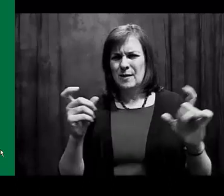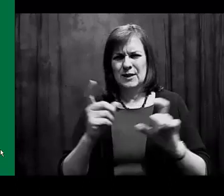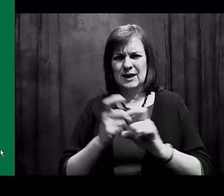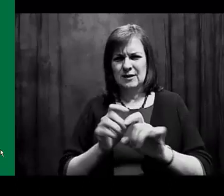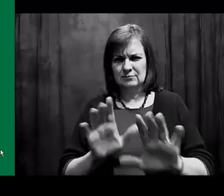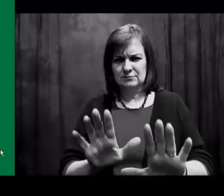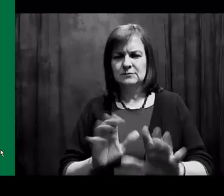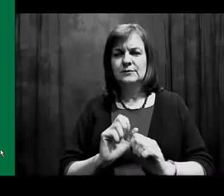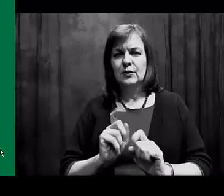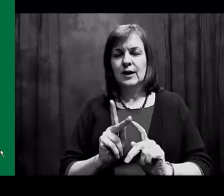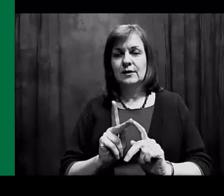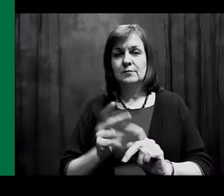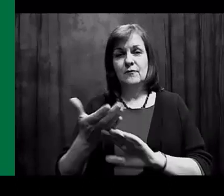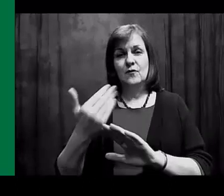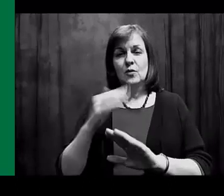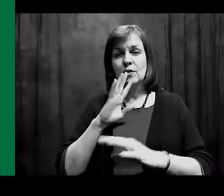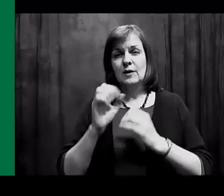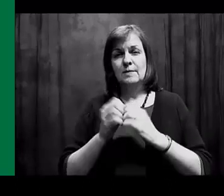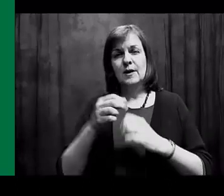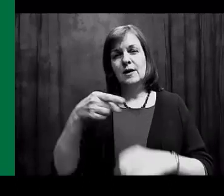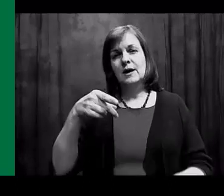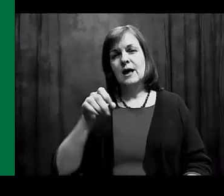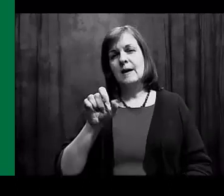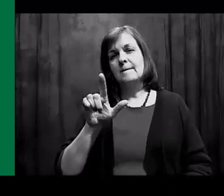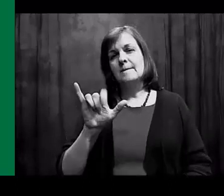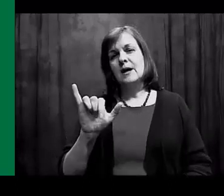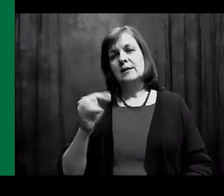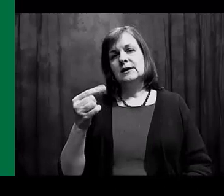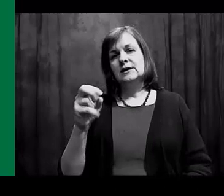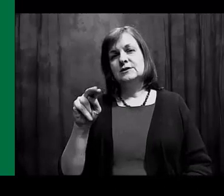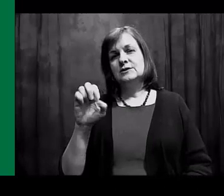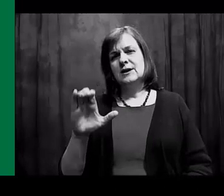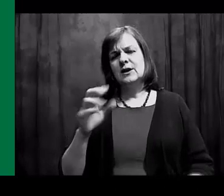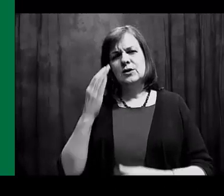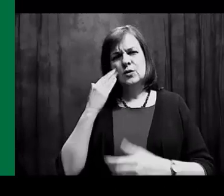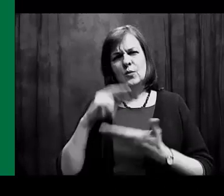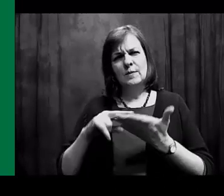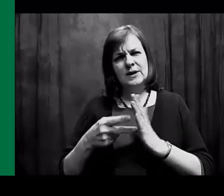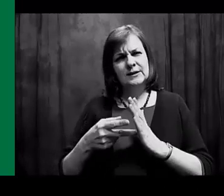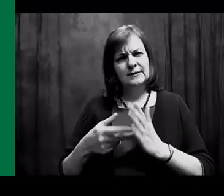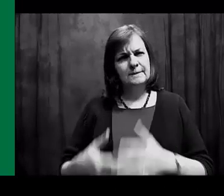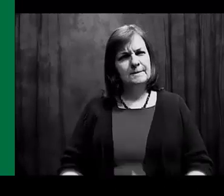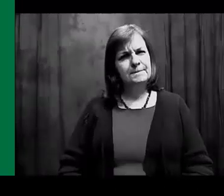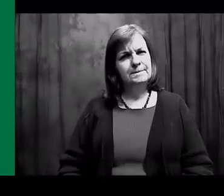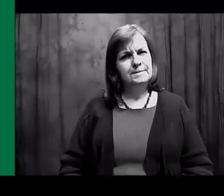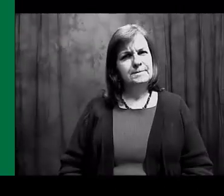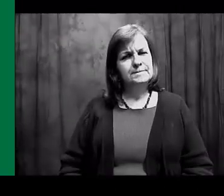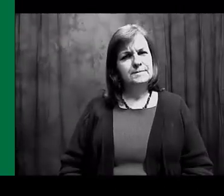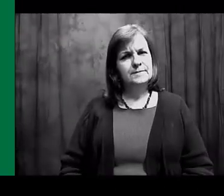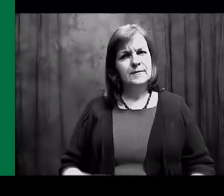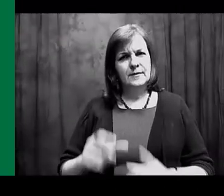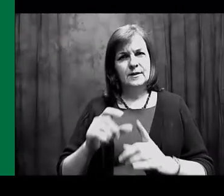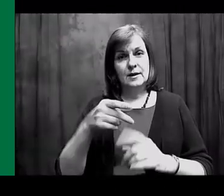OK?? we've talked polygenic before -- what does polygenic mean?